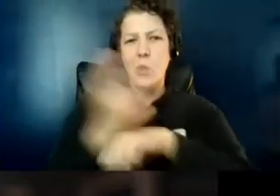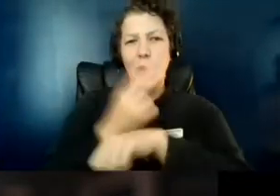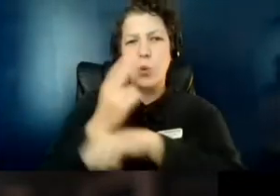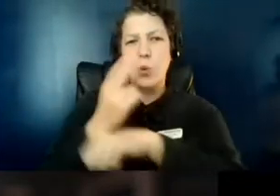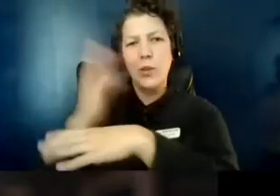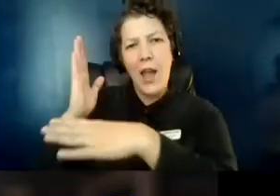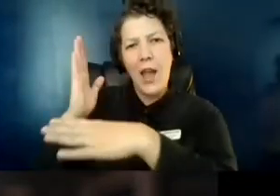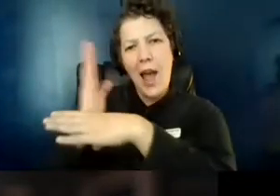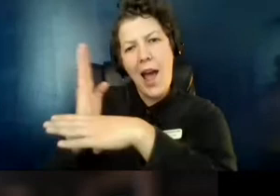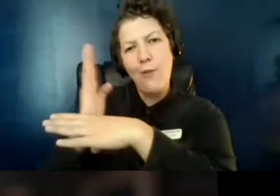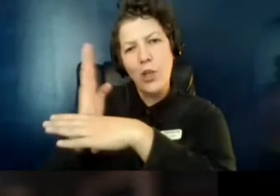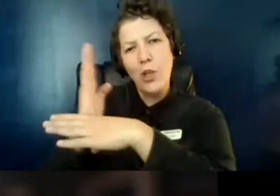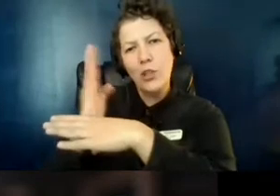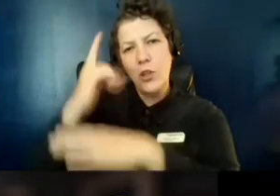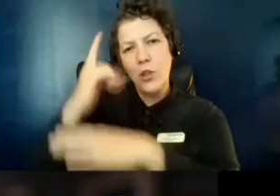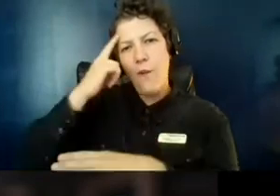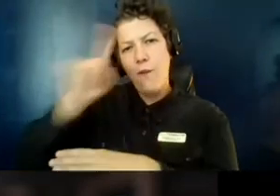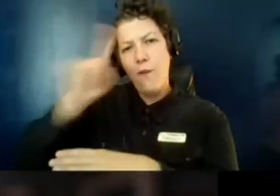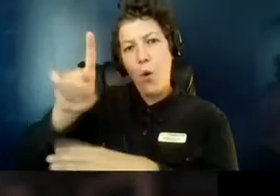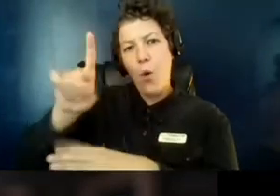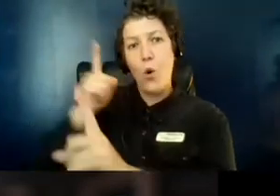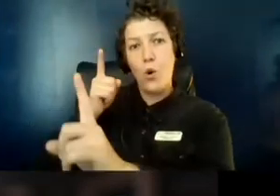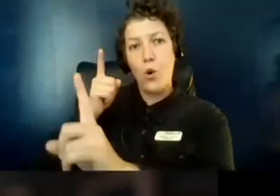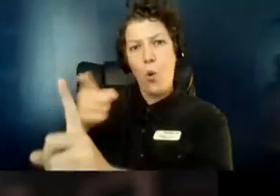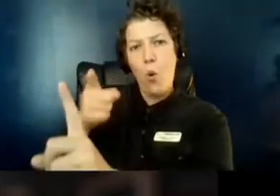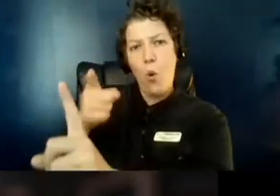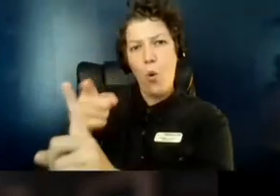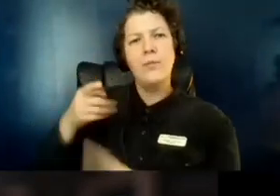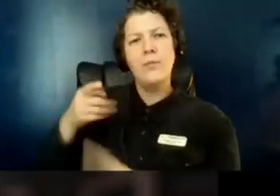why there's a problem, we sort of have to understand the history of averages. The idea